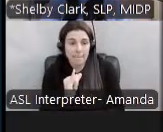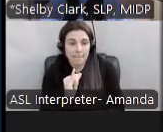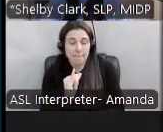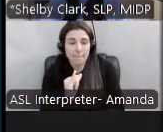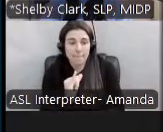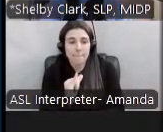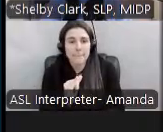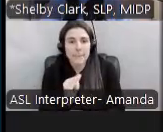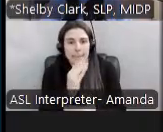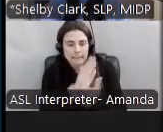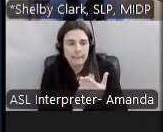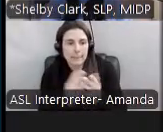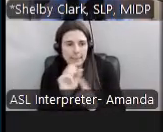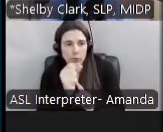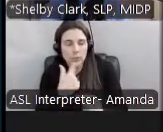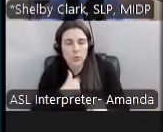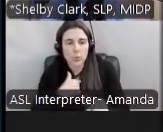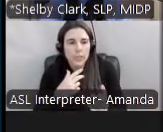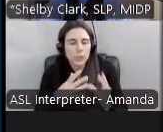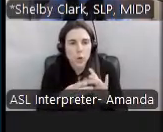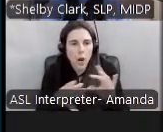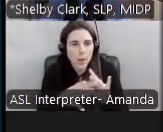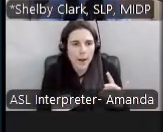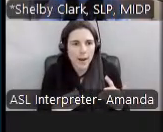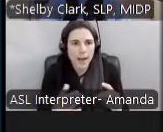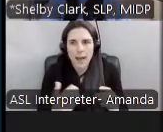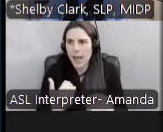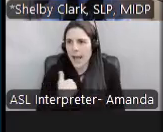cases that we talk about, I have someone on my caseload that is